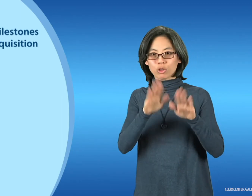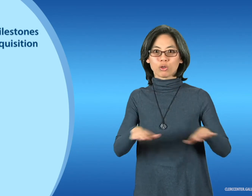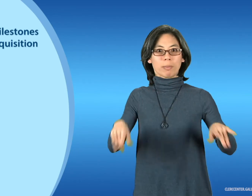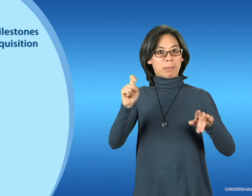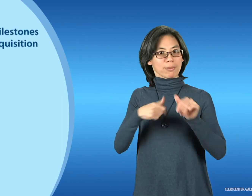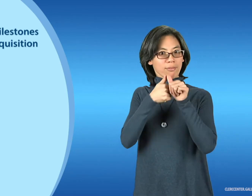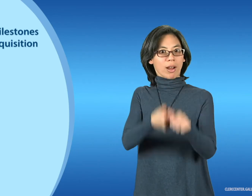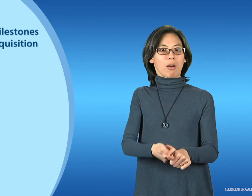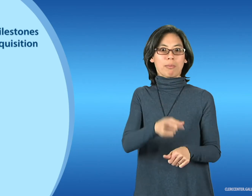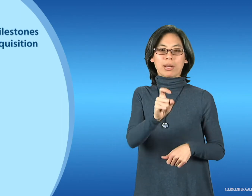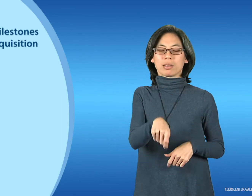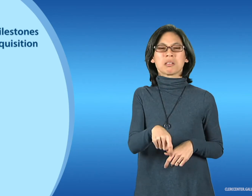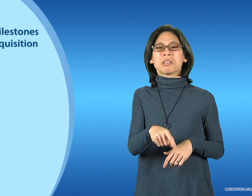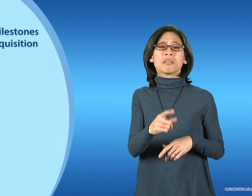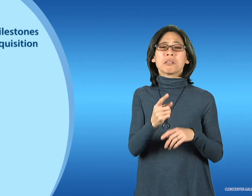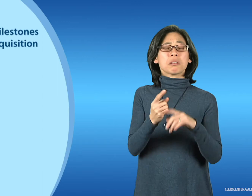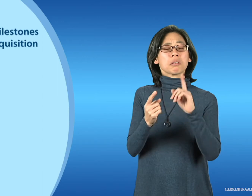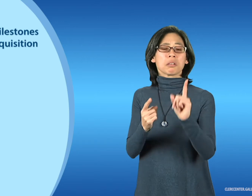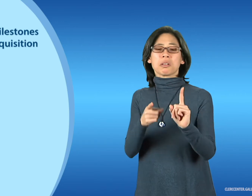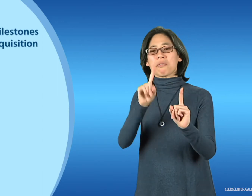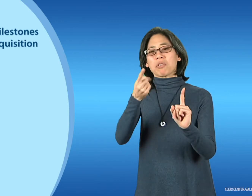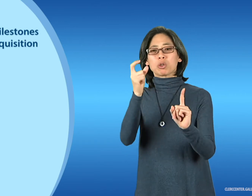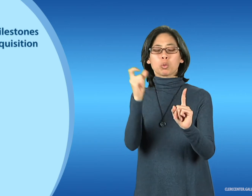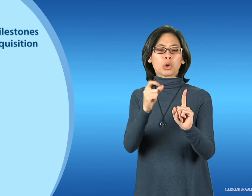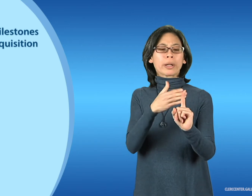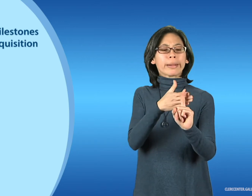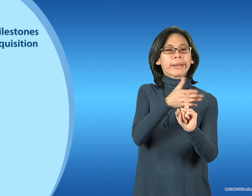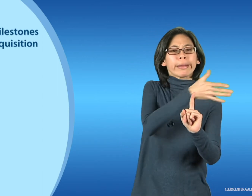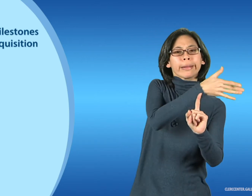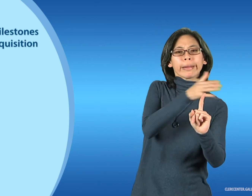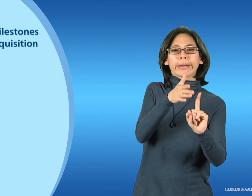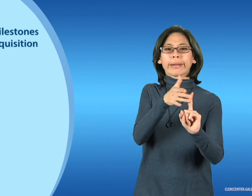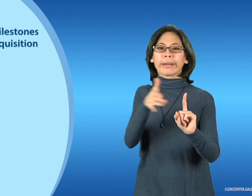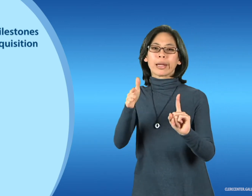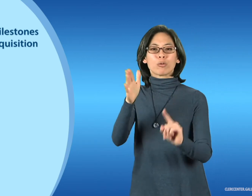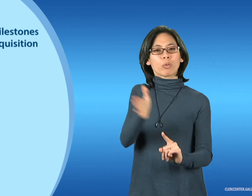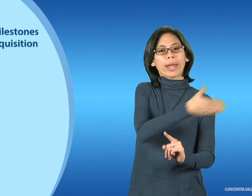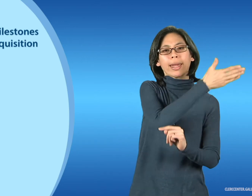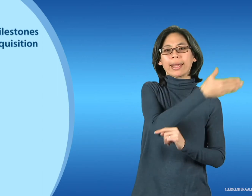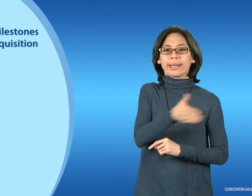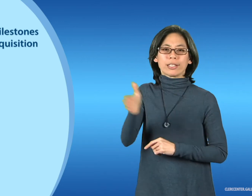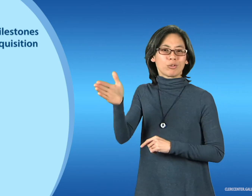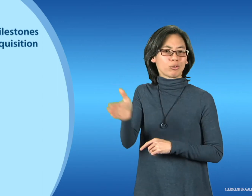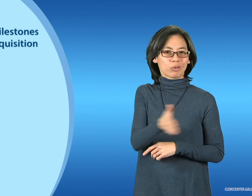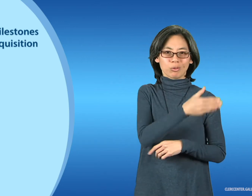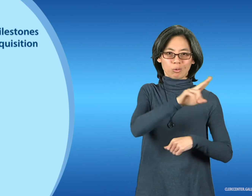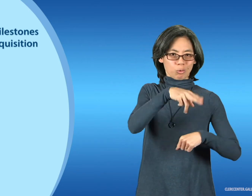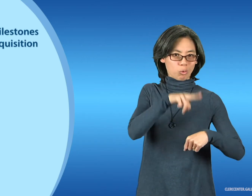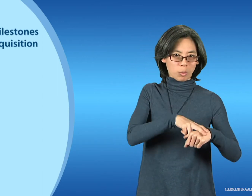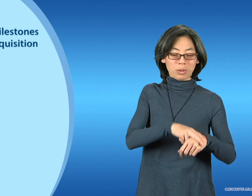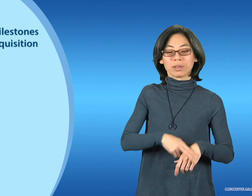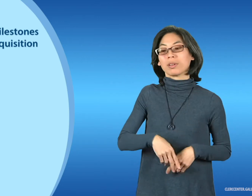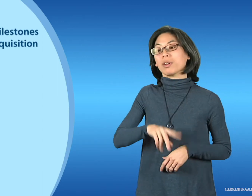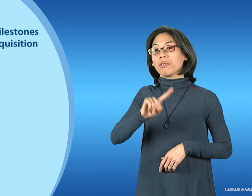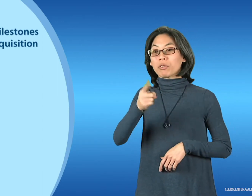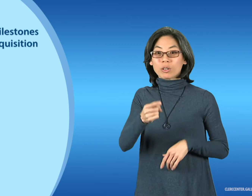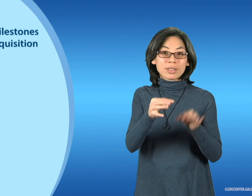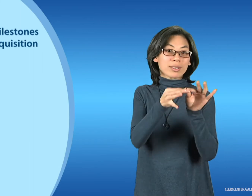that all children follow exactly the same timeline. There's always a range of ages that normal for each one of those milestones.